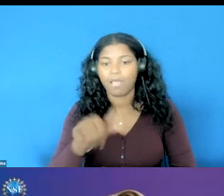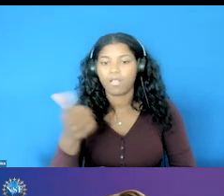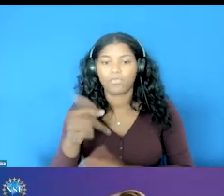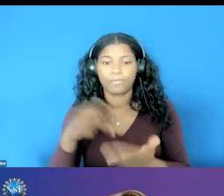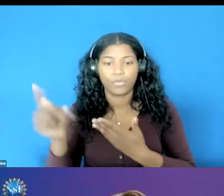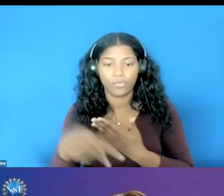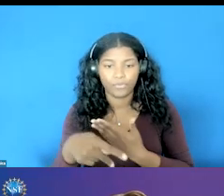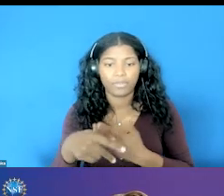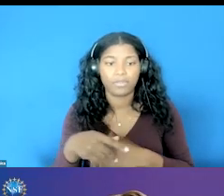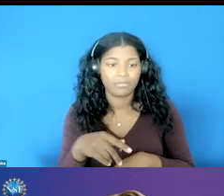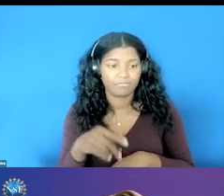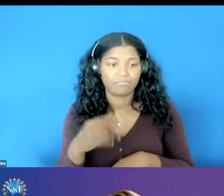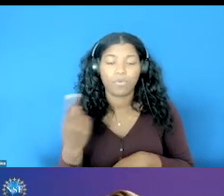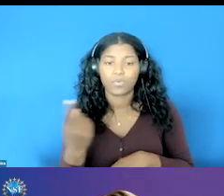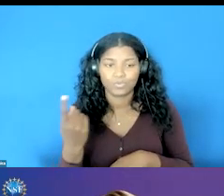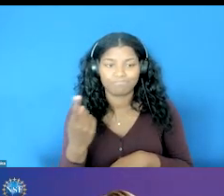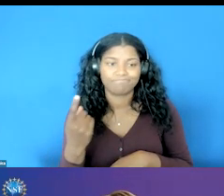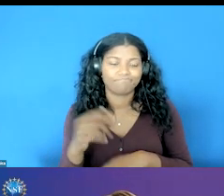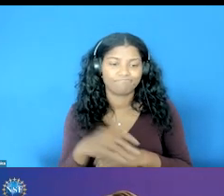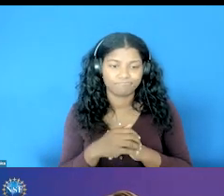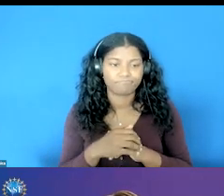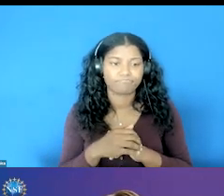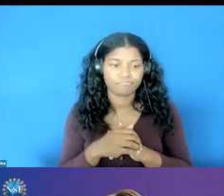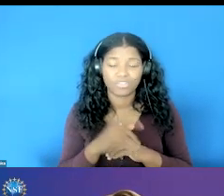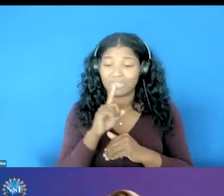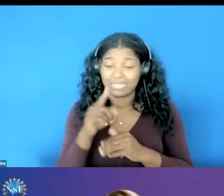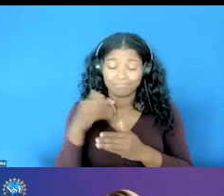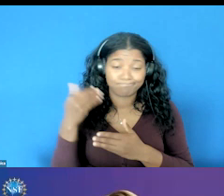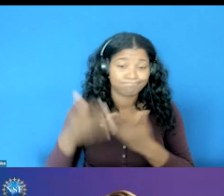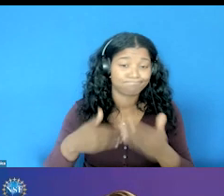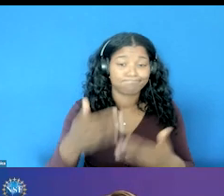It's also referred to as LTER, it's been ongoing since 1980.